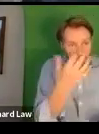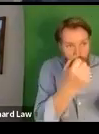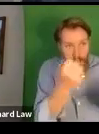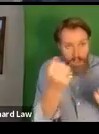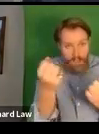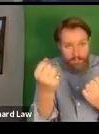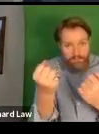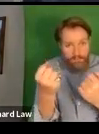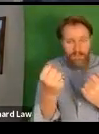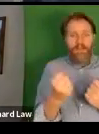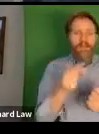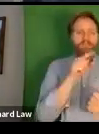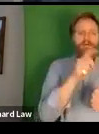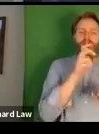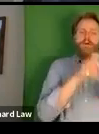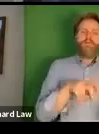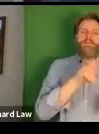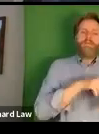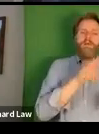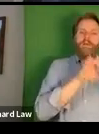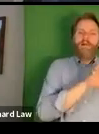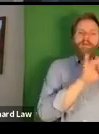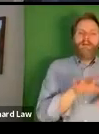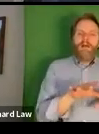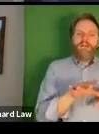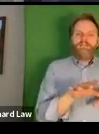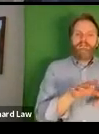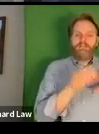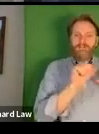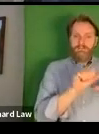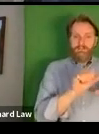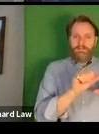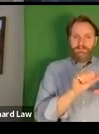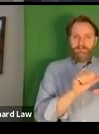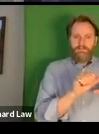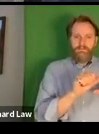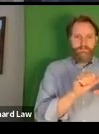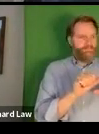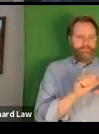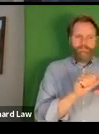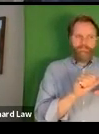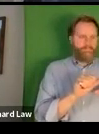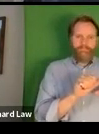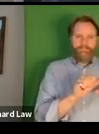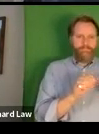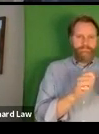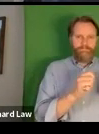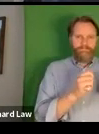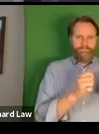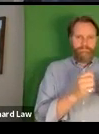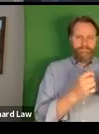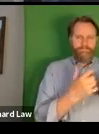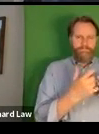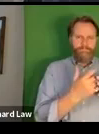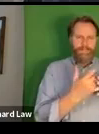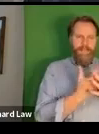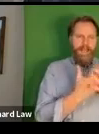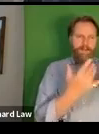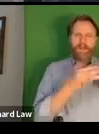Belfast I mean at the moment are below most of the the maximum that home applications have indicated but what we're really keen on what we've launched